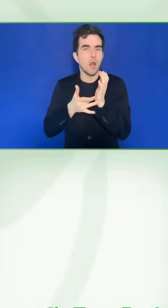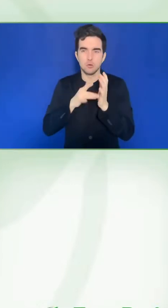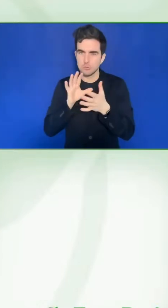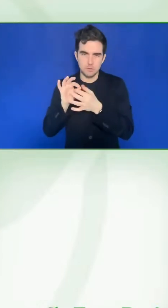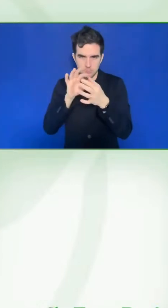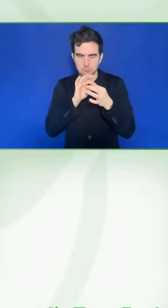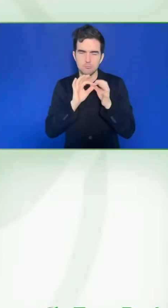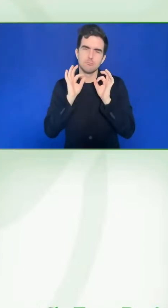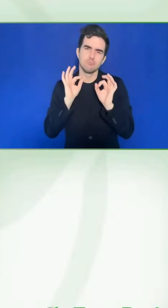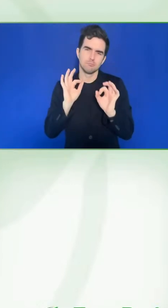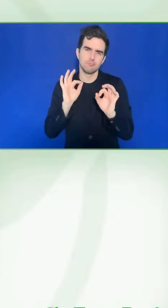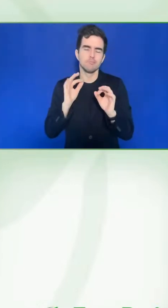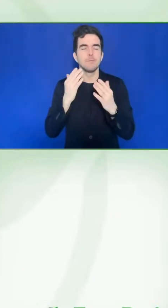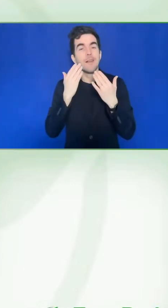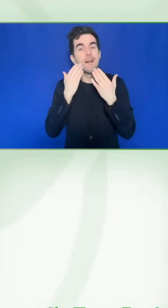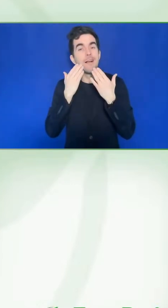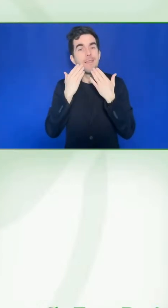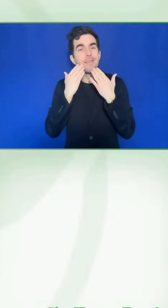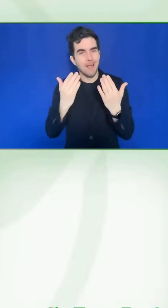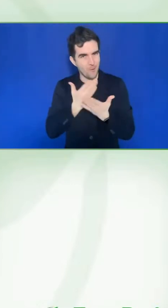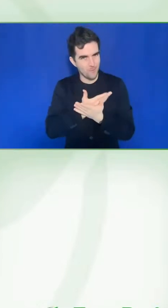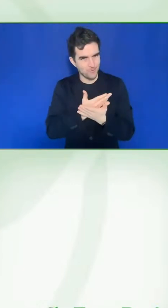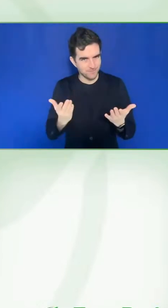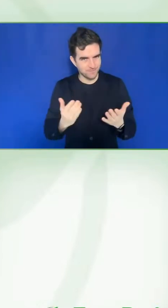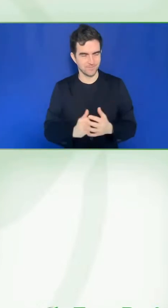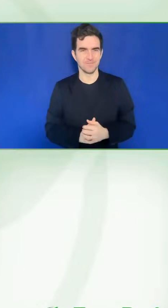universities to 250.